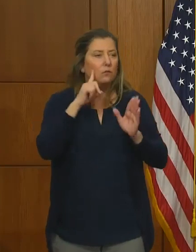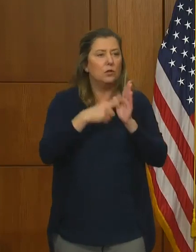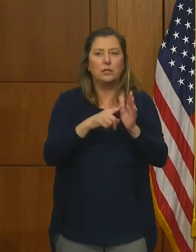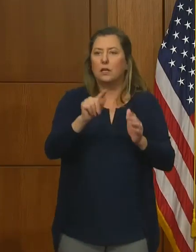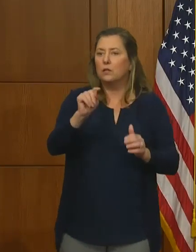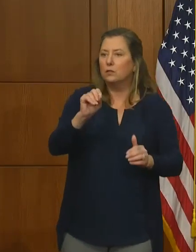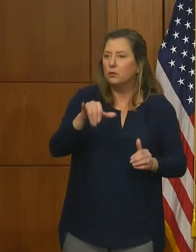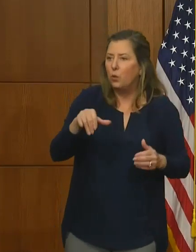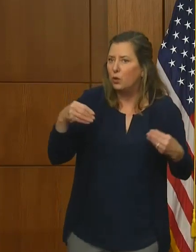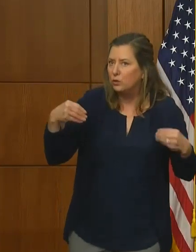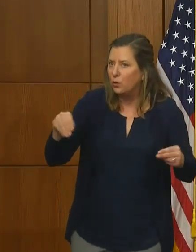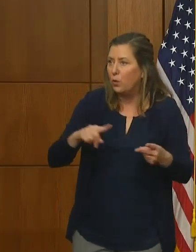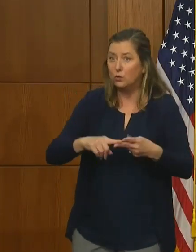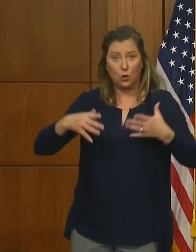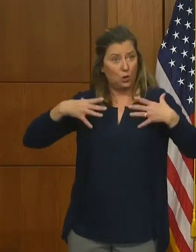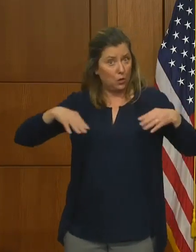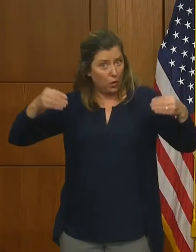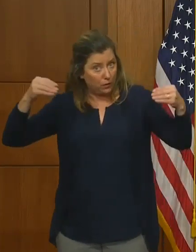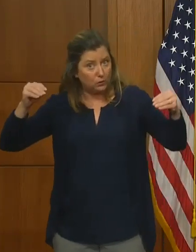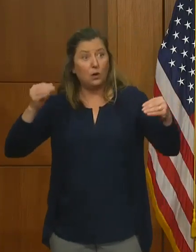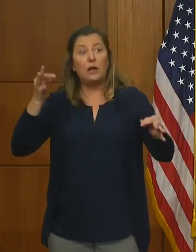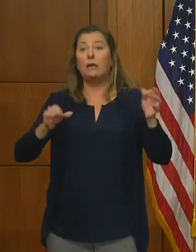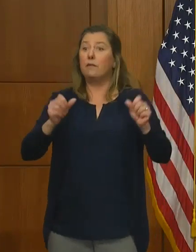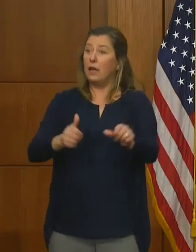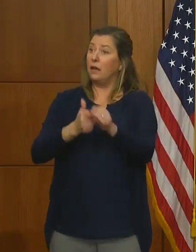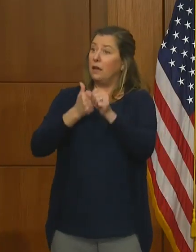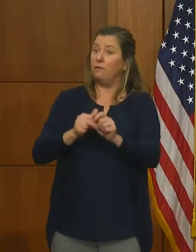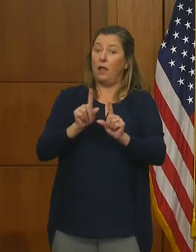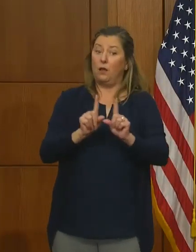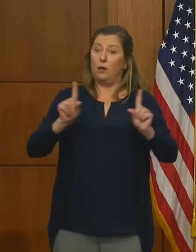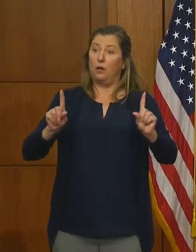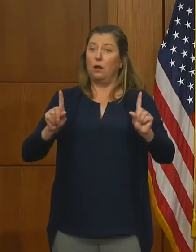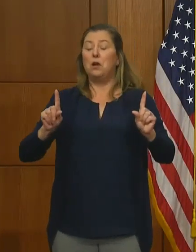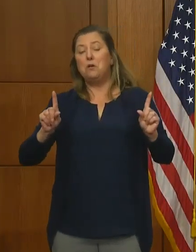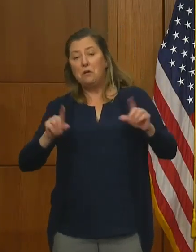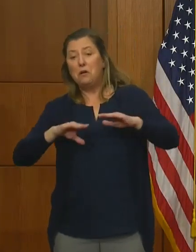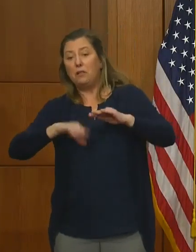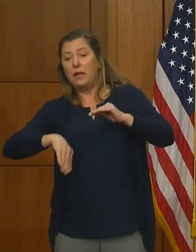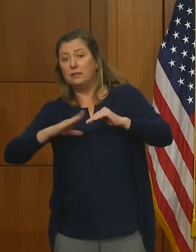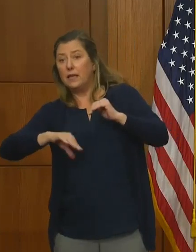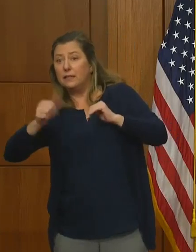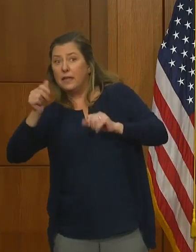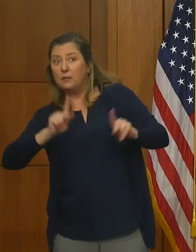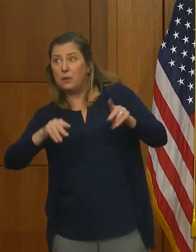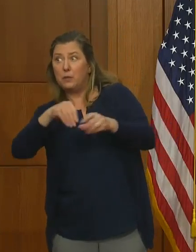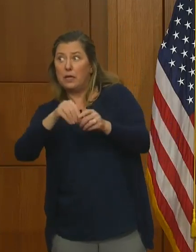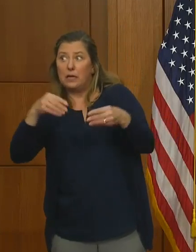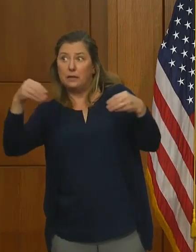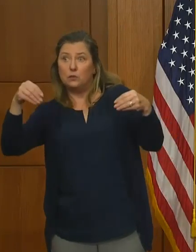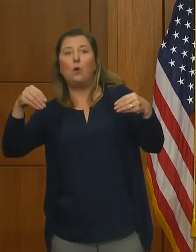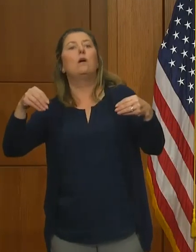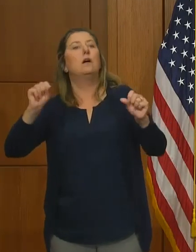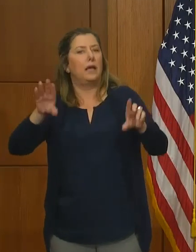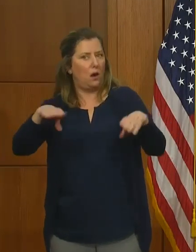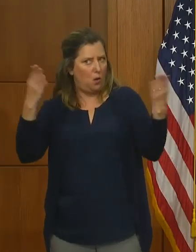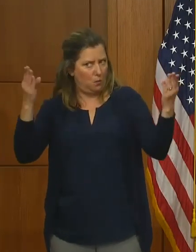THAT'S NONESSENTIAL. SO YOUR TOY STORE YOUR CLOTHING STORE AS LONG AS THEY CAN ABIDE BY